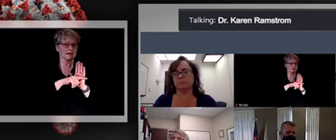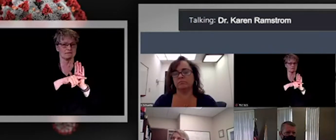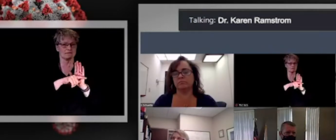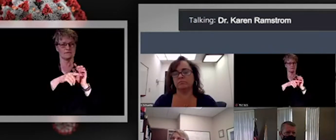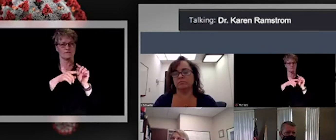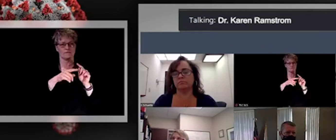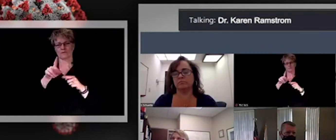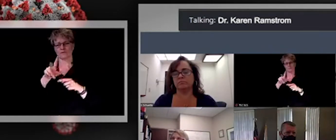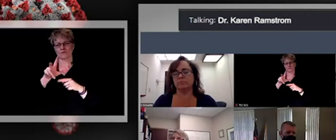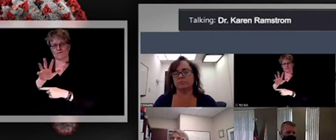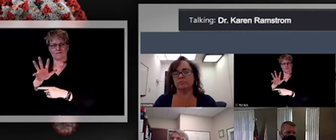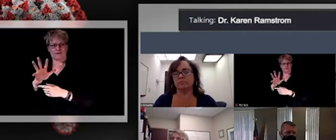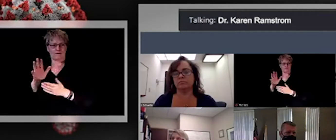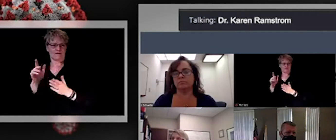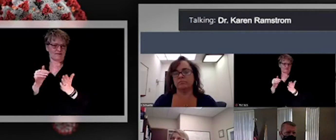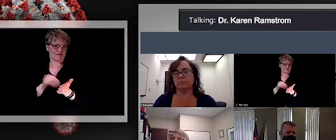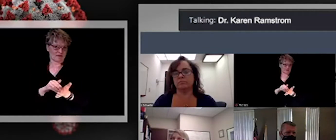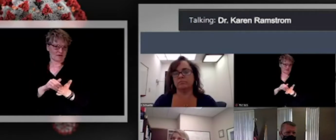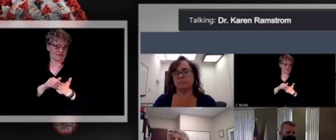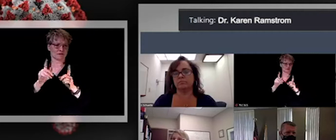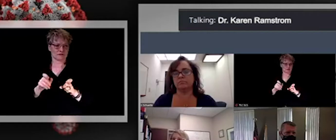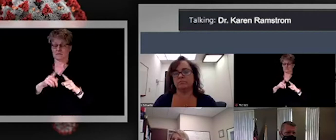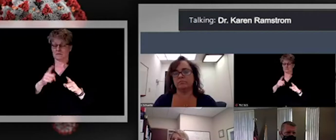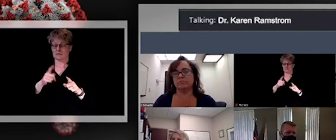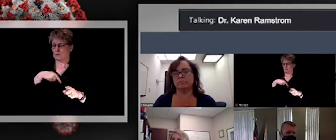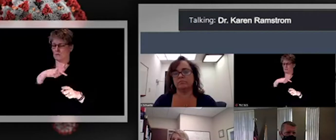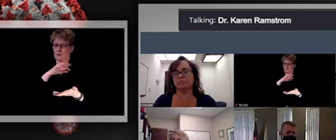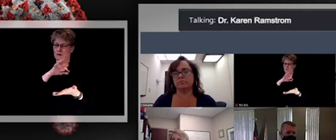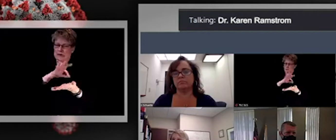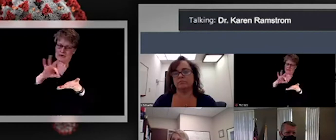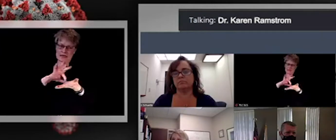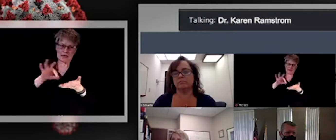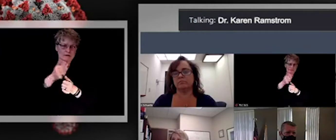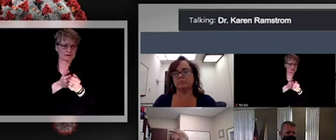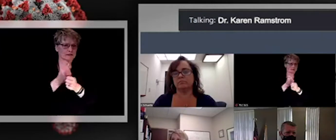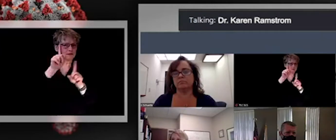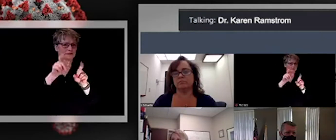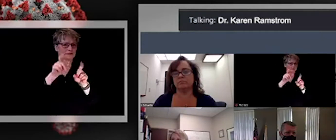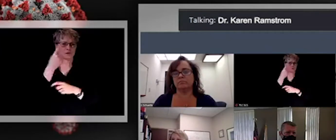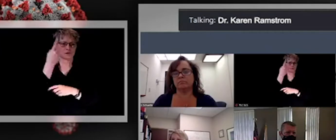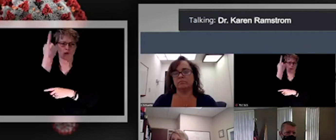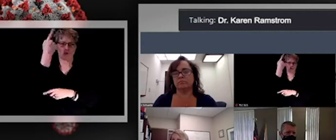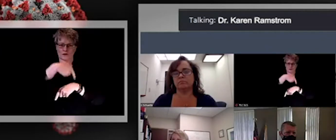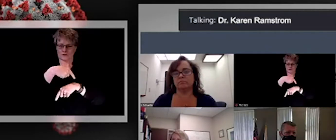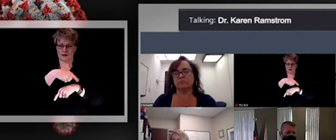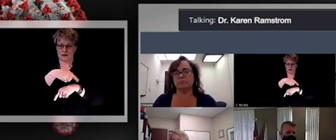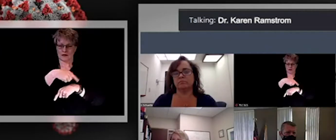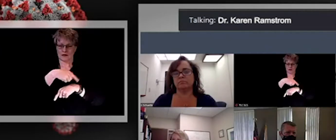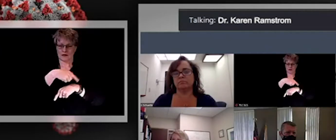cases one time and we interview all of those individuals. The third question was, “how